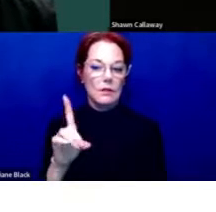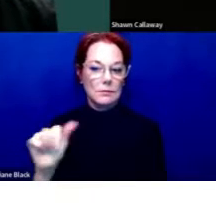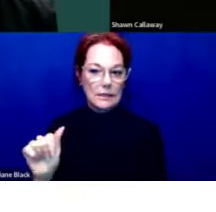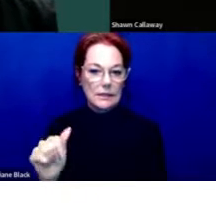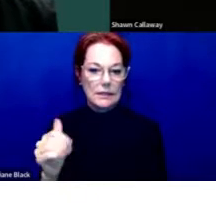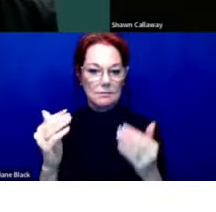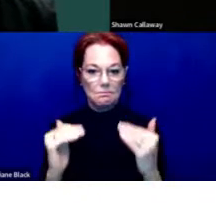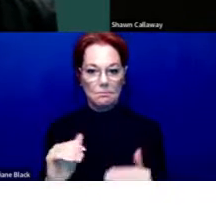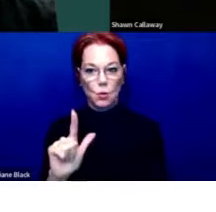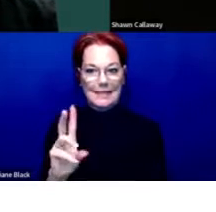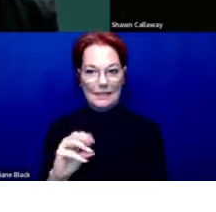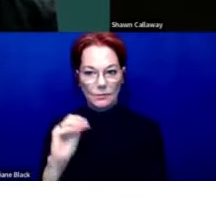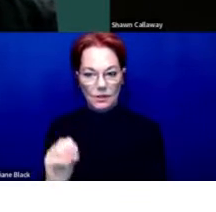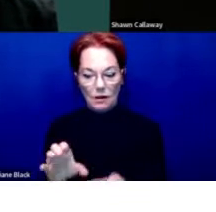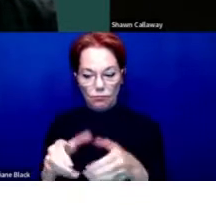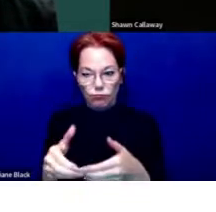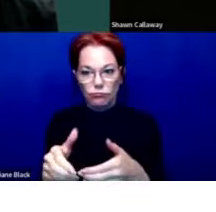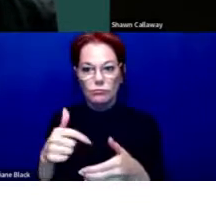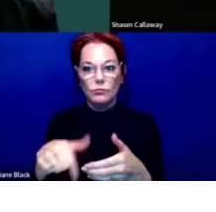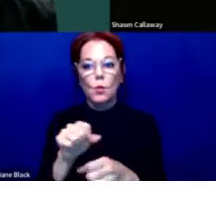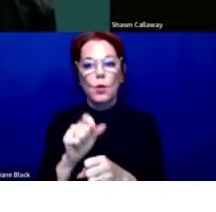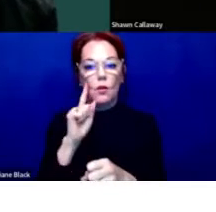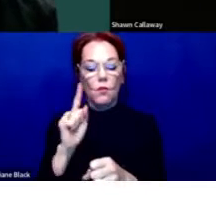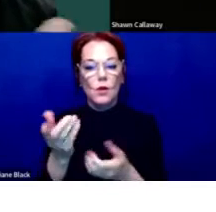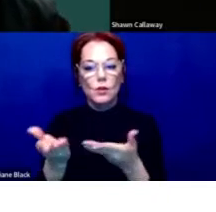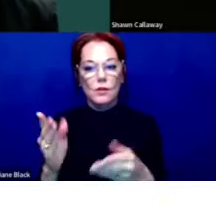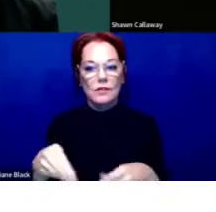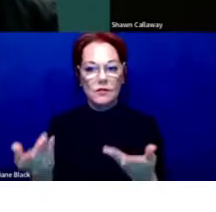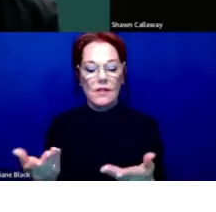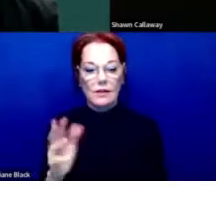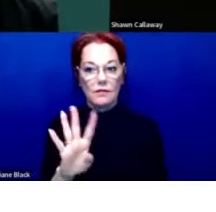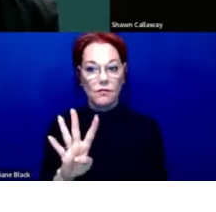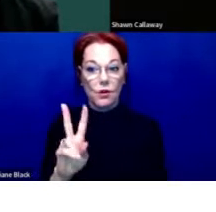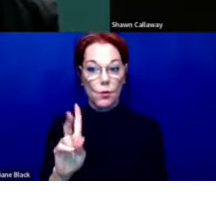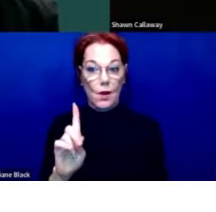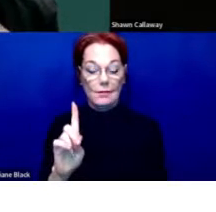are individuals that work for a service provider and 41 percent are government employees. I know